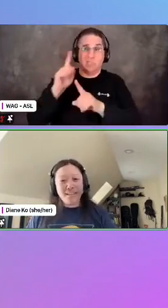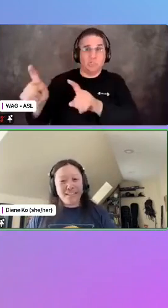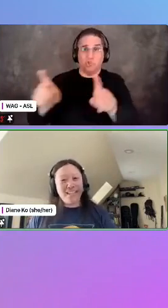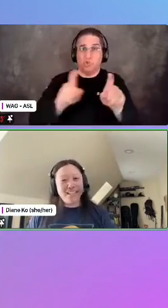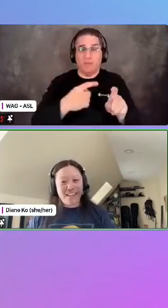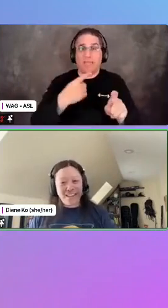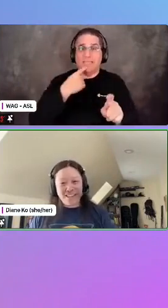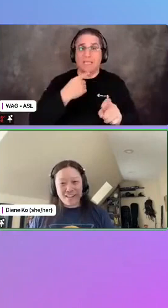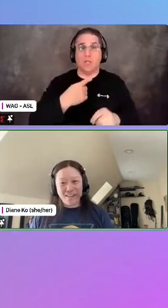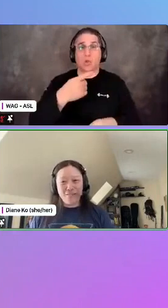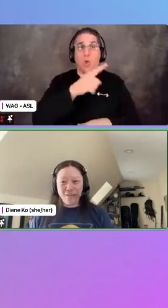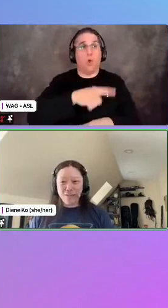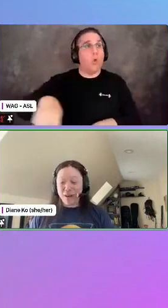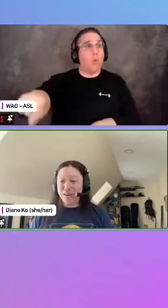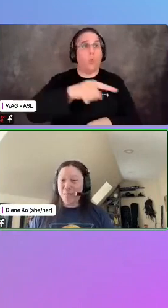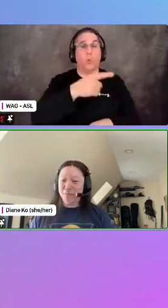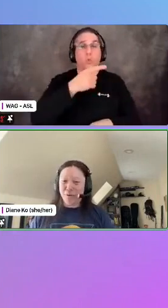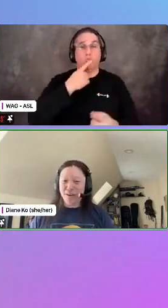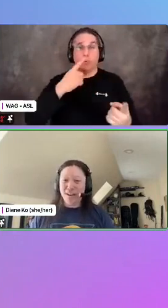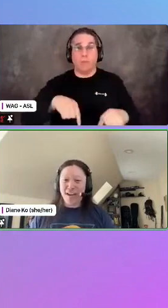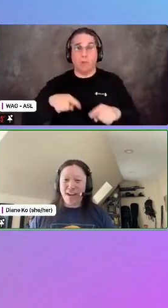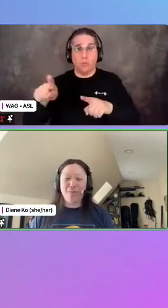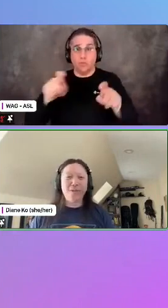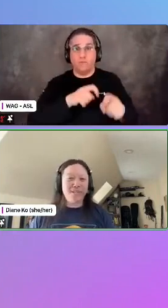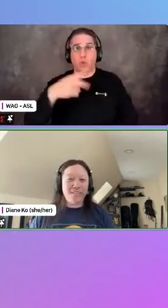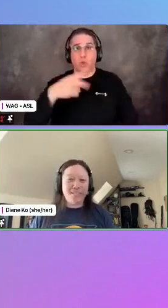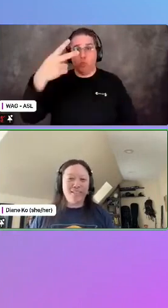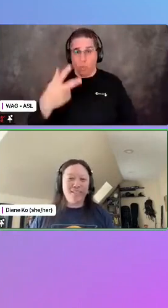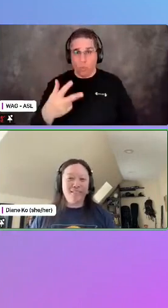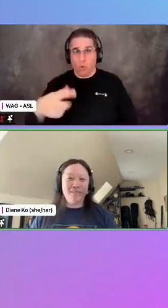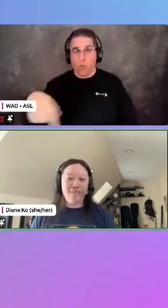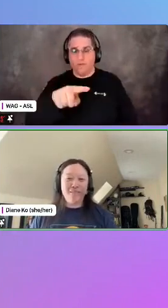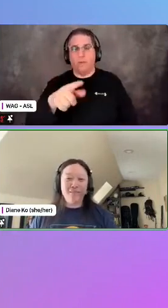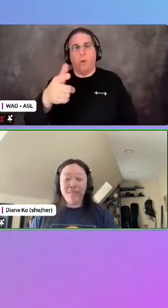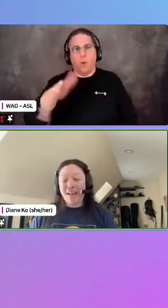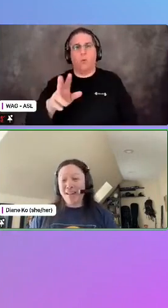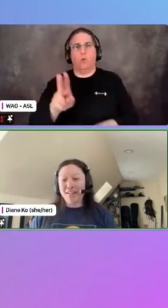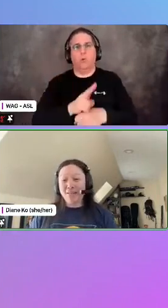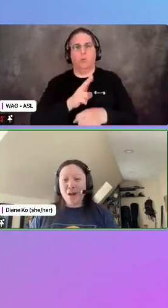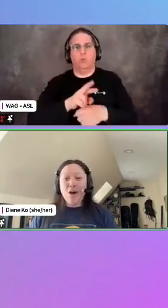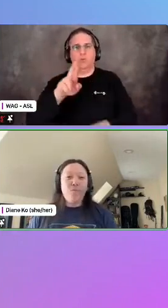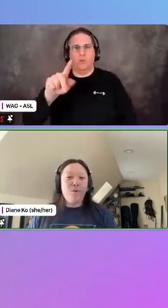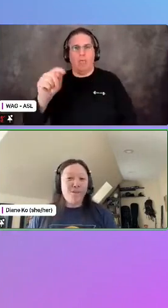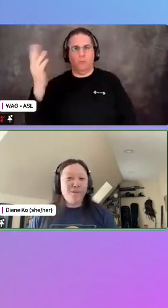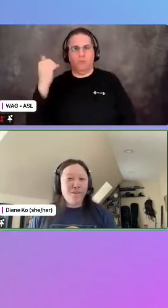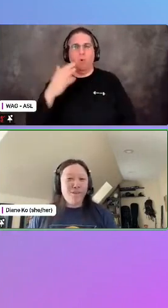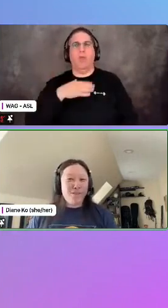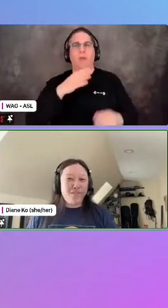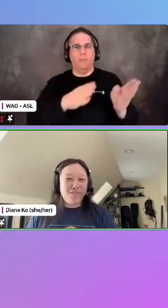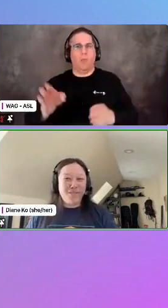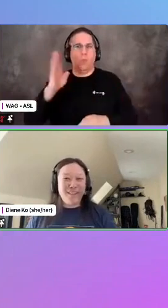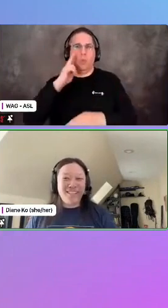niceties. Morning you'll introduce herself in first a moment a couple of housekeeping items. This session is being recorded available and it will be on